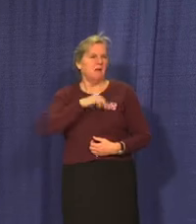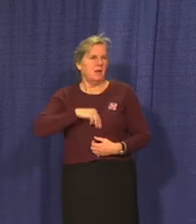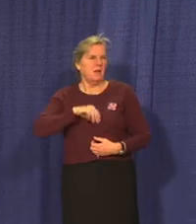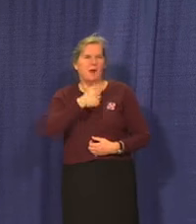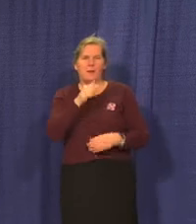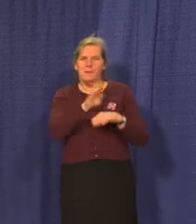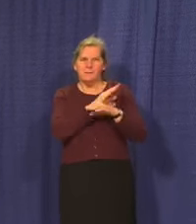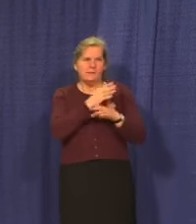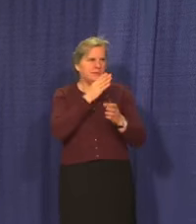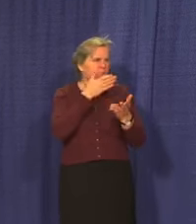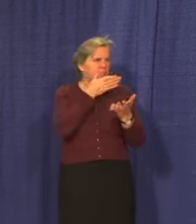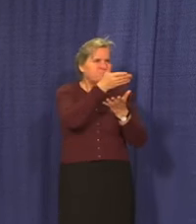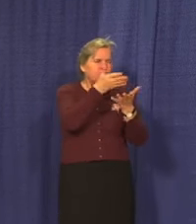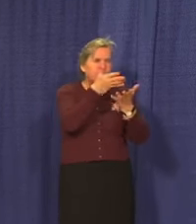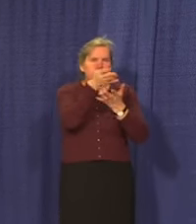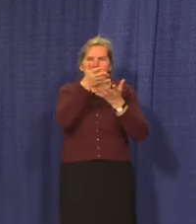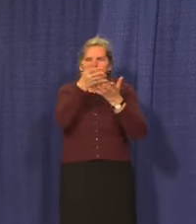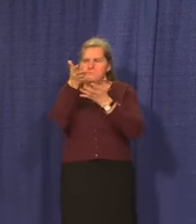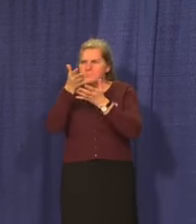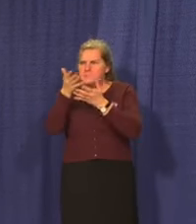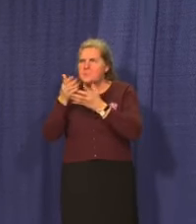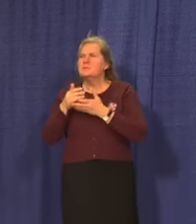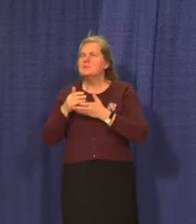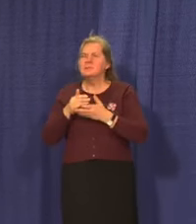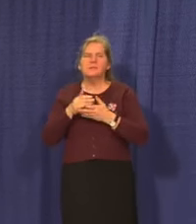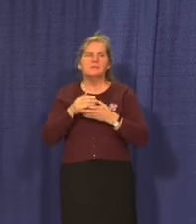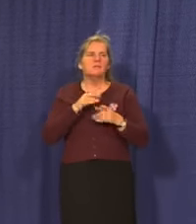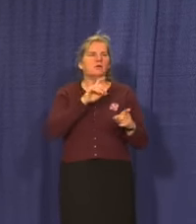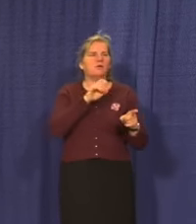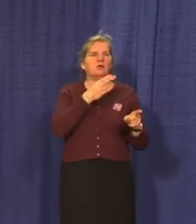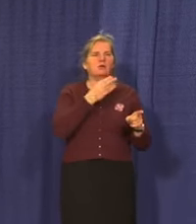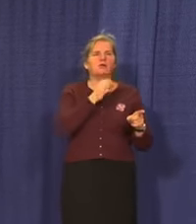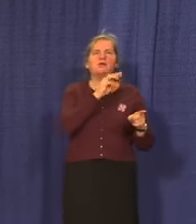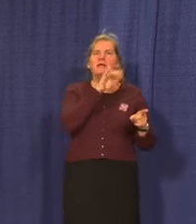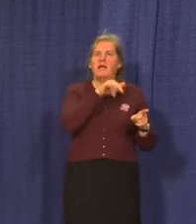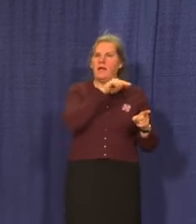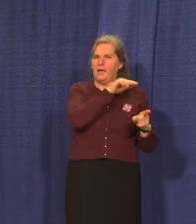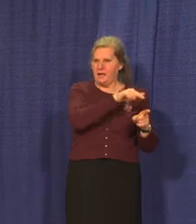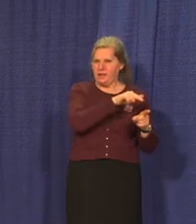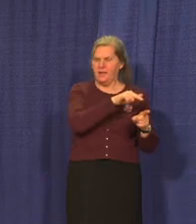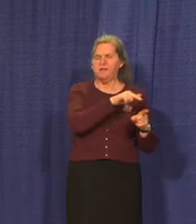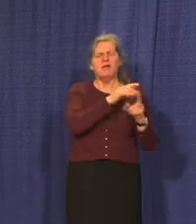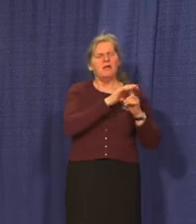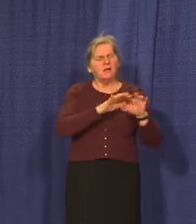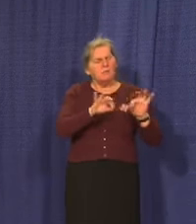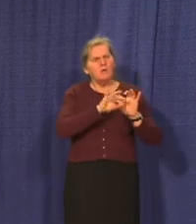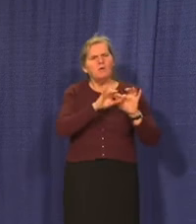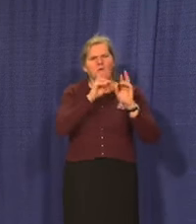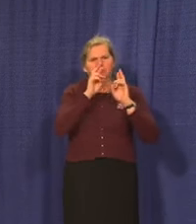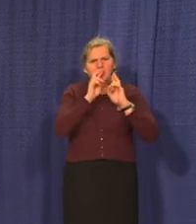BUSINESS. DR HANLEY WAS CLEAR TODAY THAT IT'S VERY, VERY IMPORTANT TO RESPECT THE BUSINESSES.